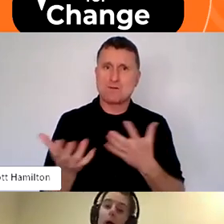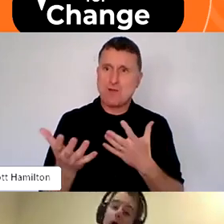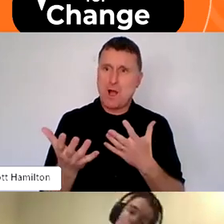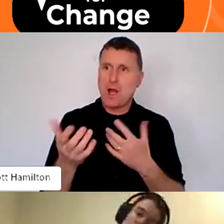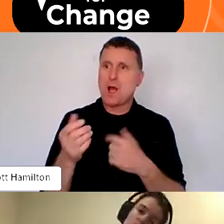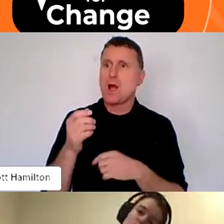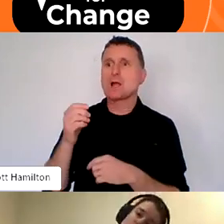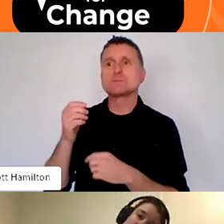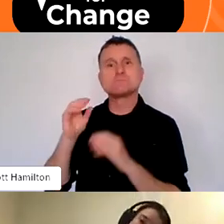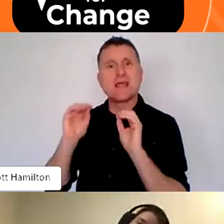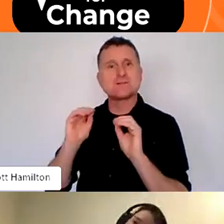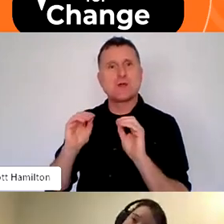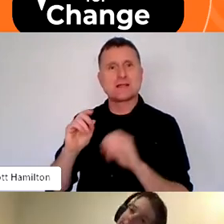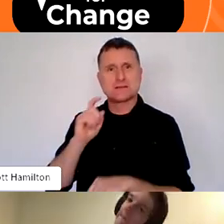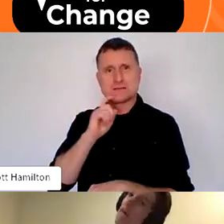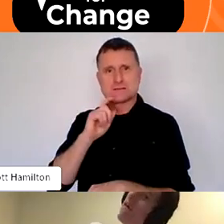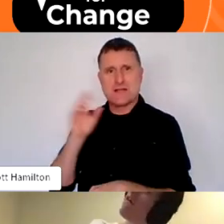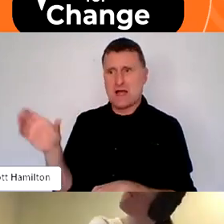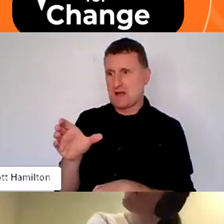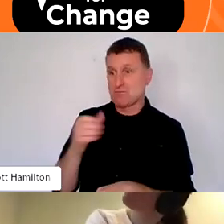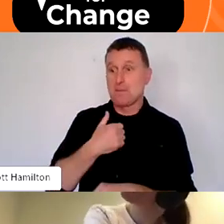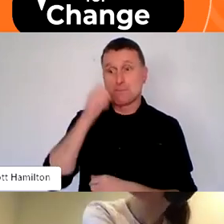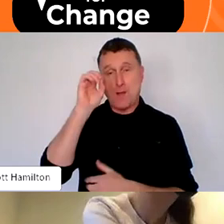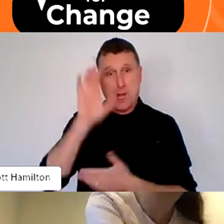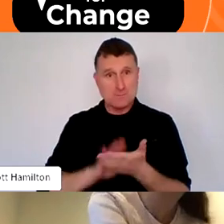opinion and experience, sends a mixed message to early childhood